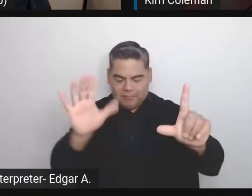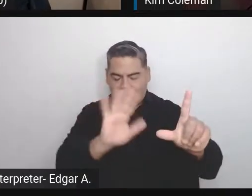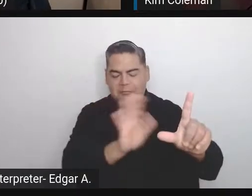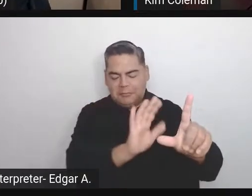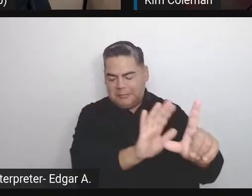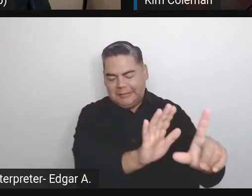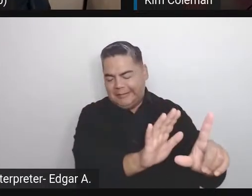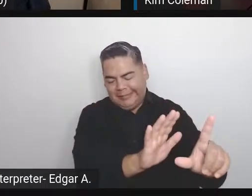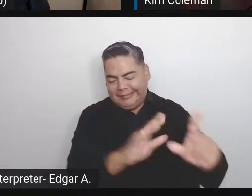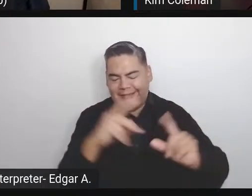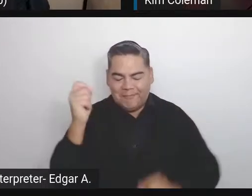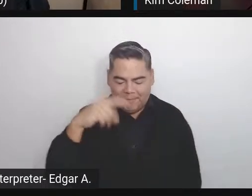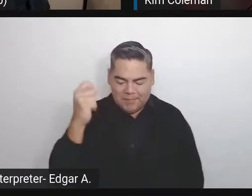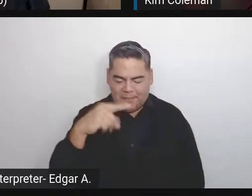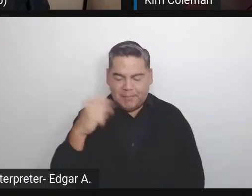was constantly pinging me and mute mute.